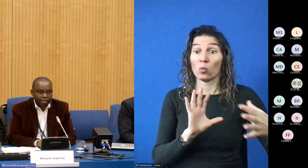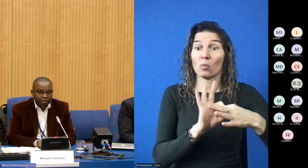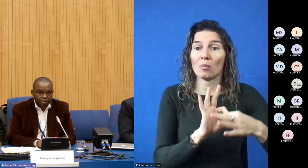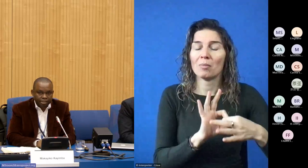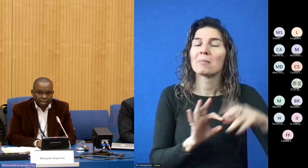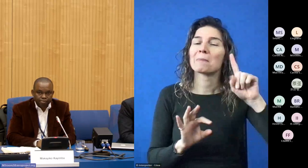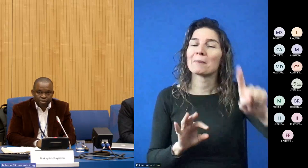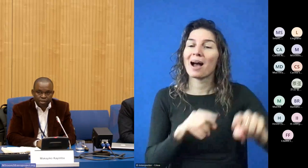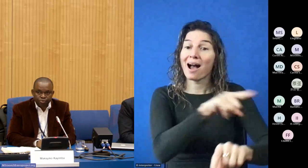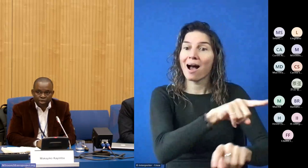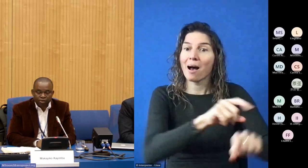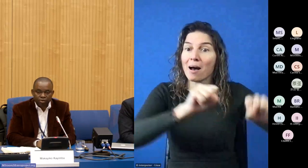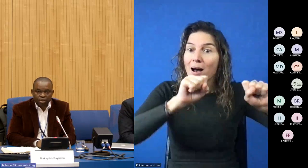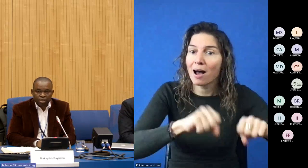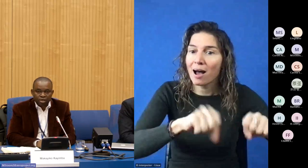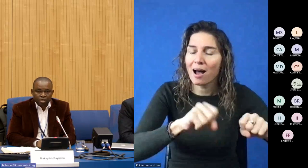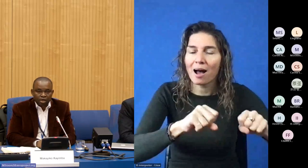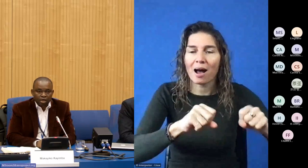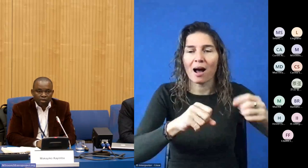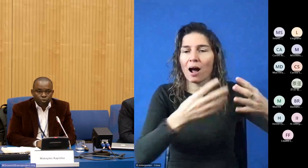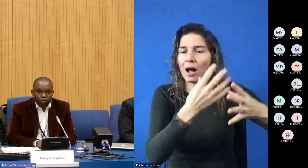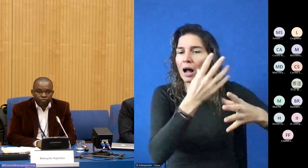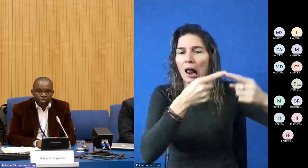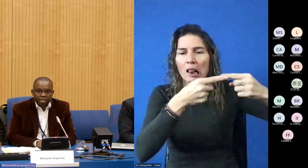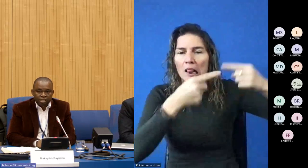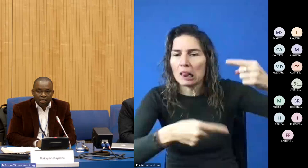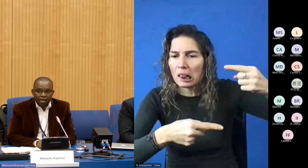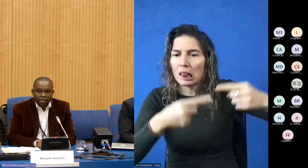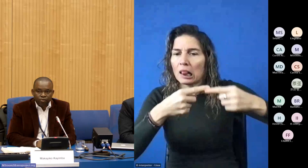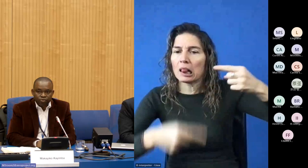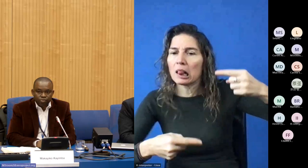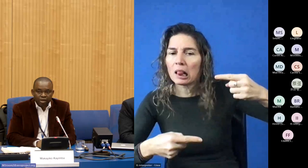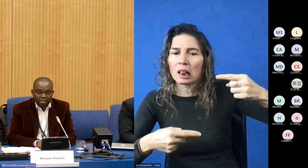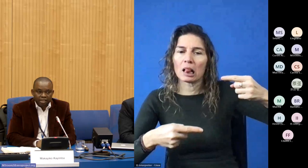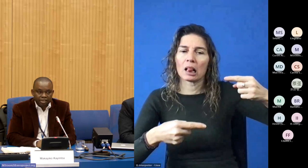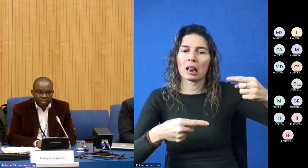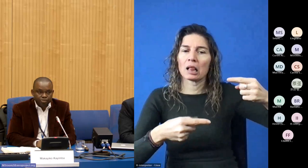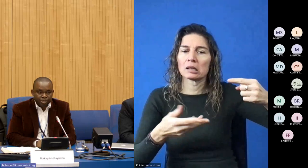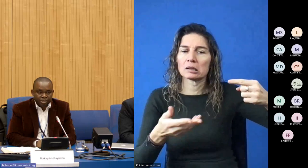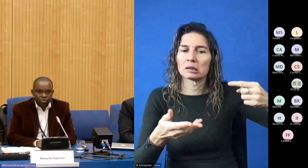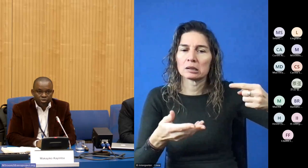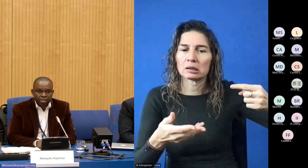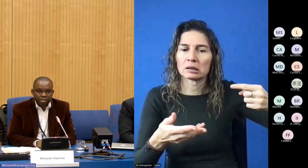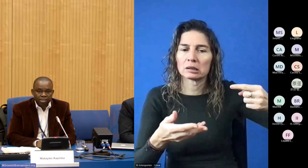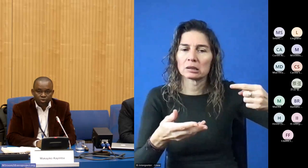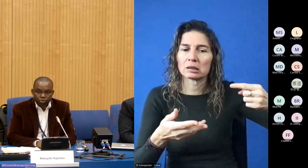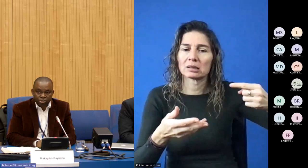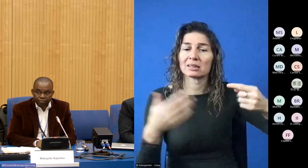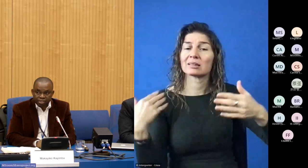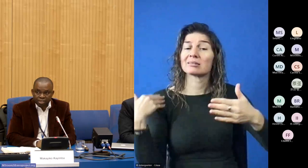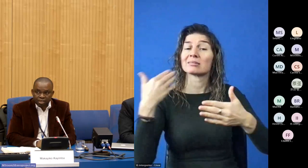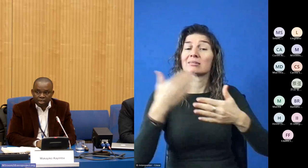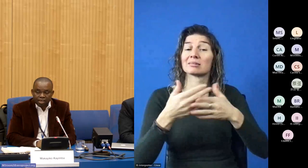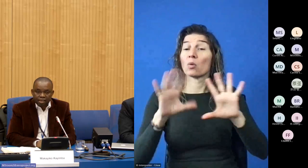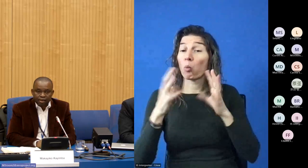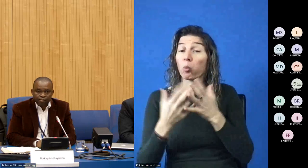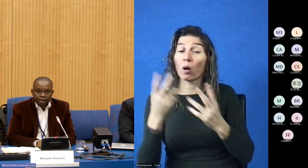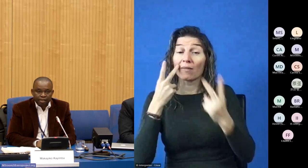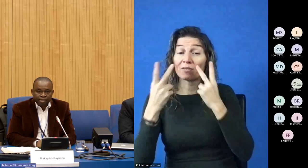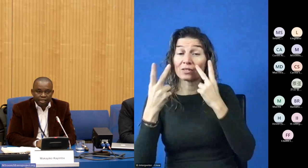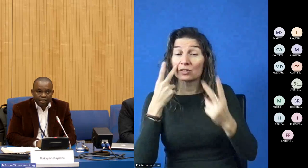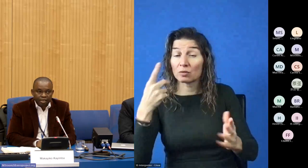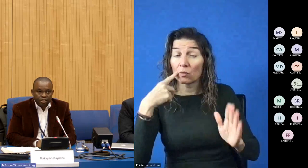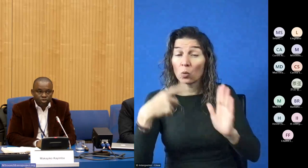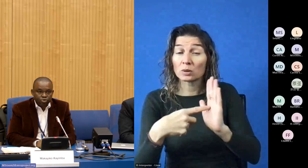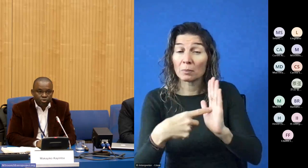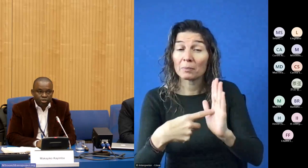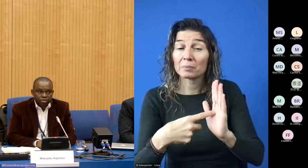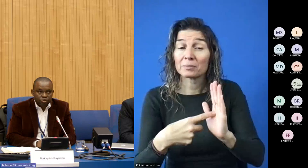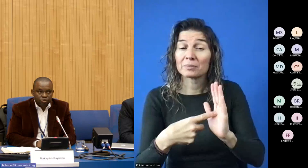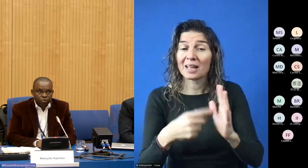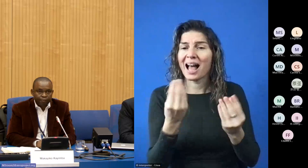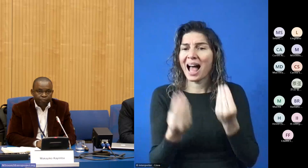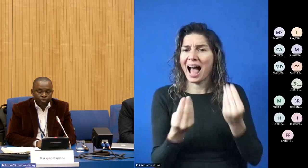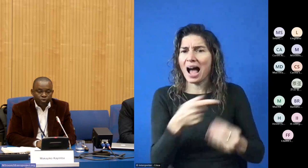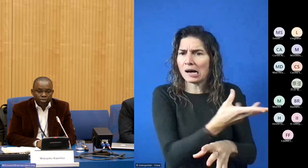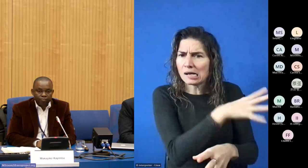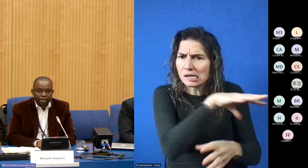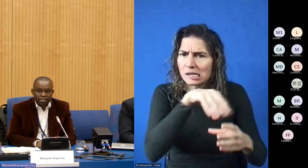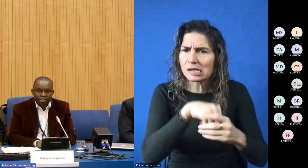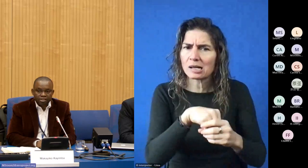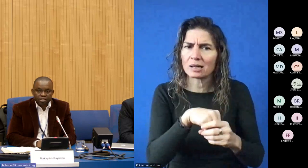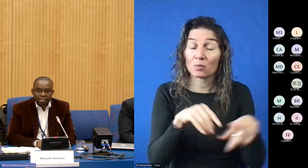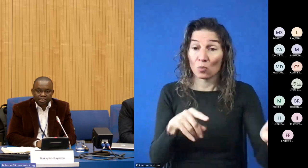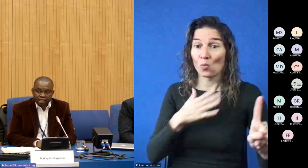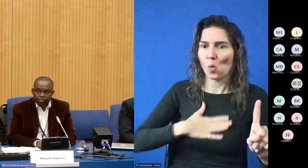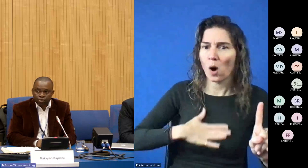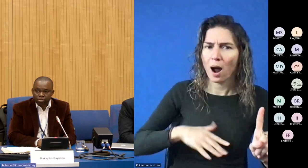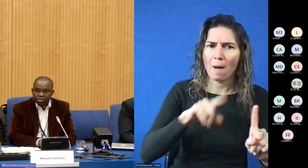many gaps up until now, so we have inclusivity. The other issue is also on devices, sustainable